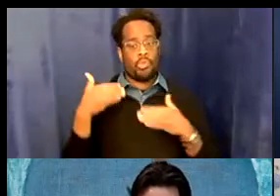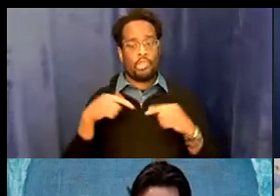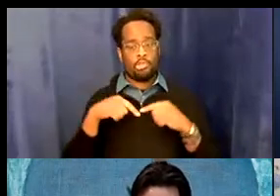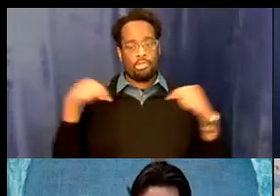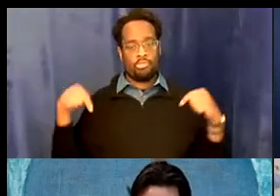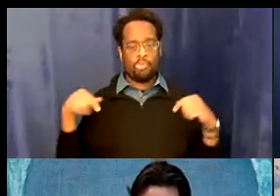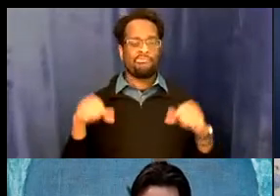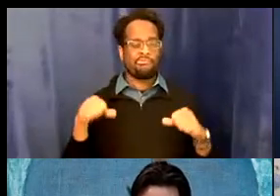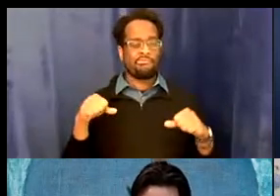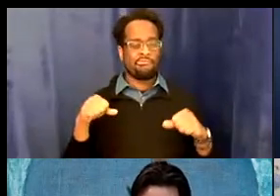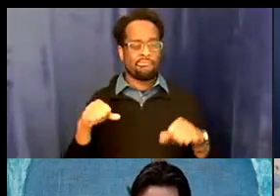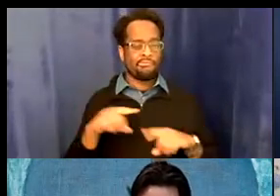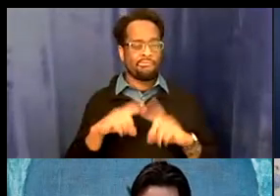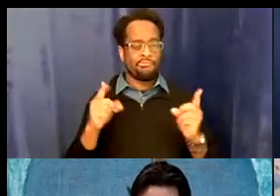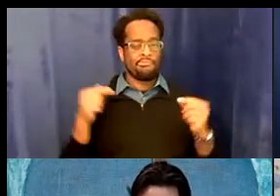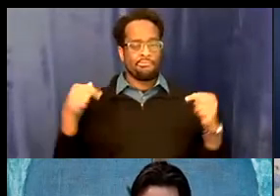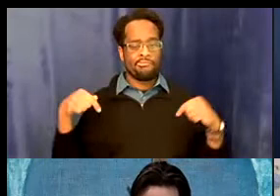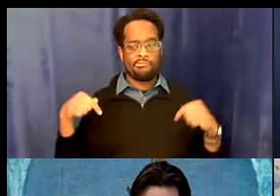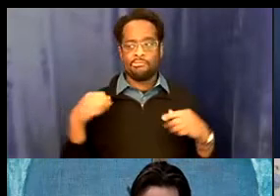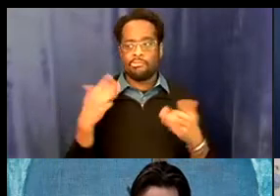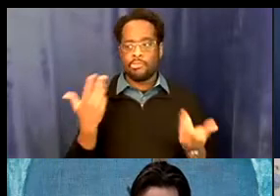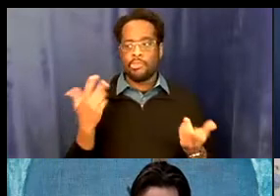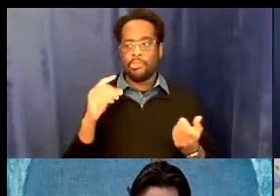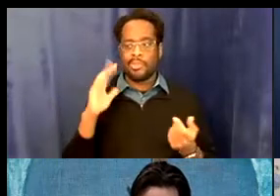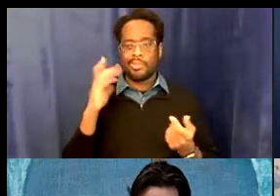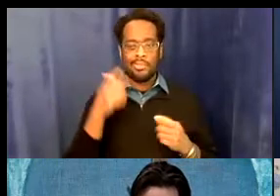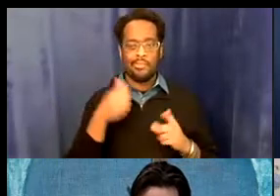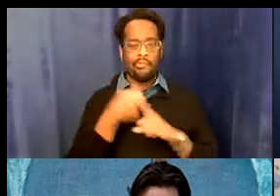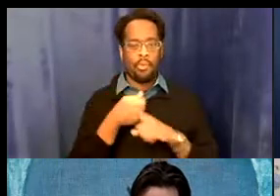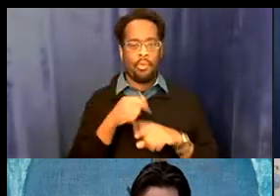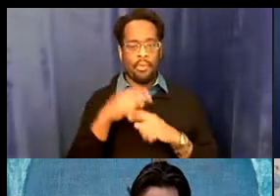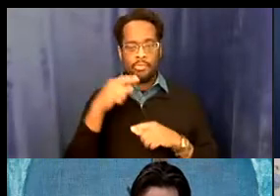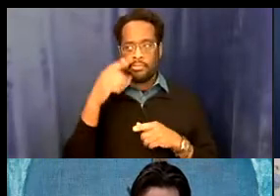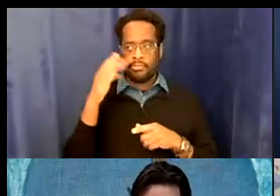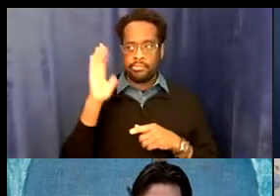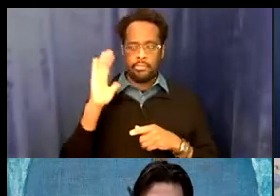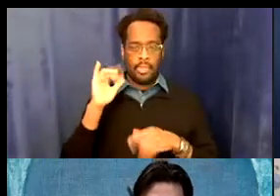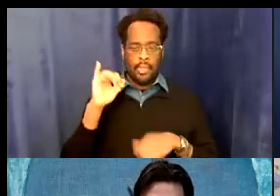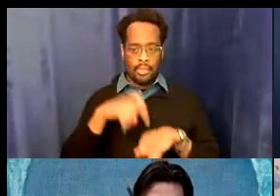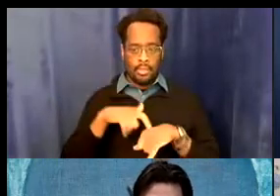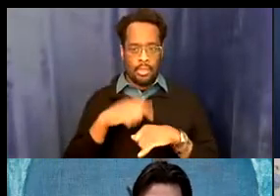with the older generation you can see that drastic difference and i think um